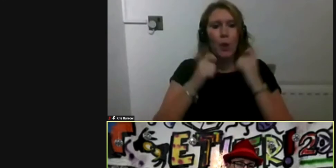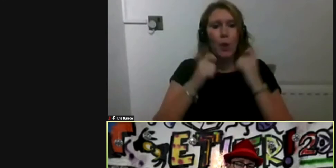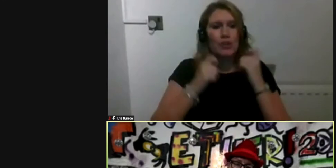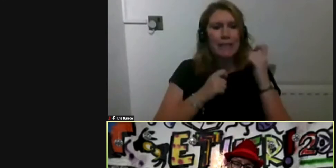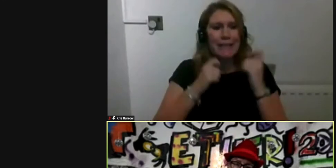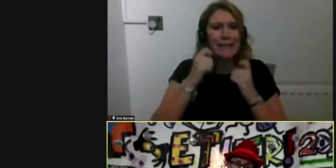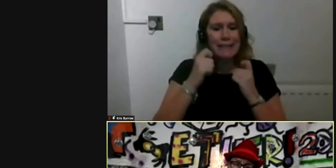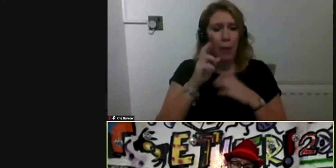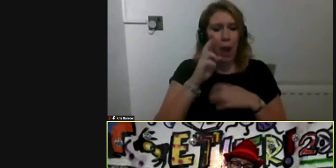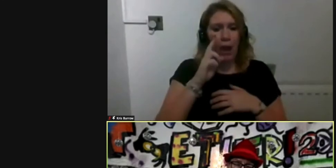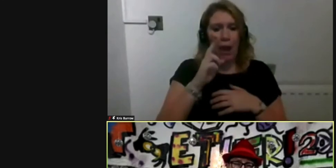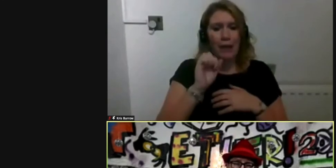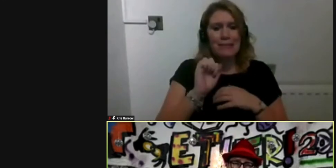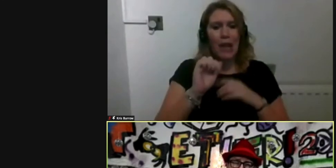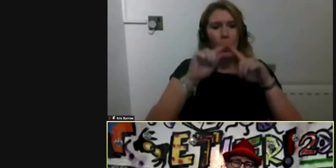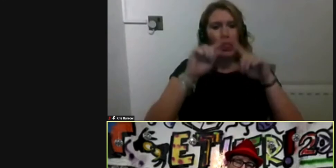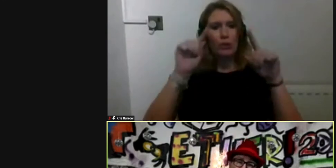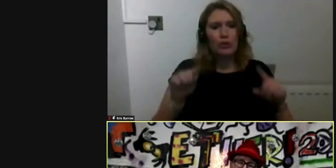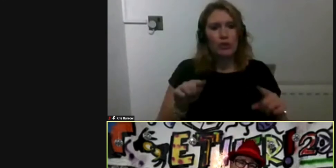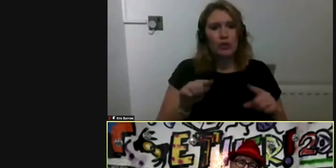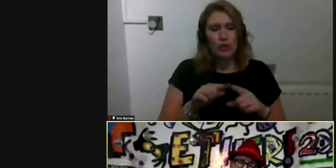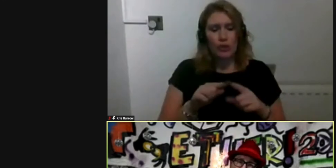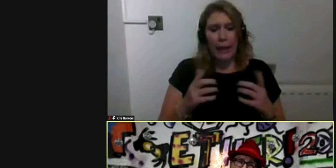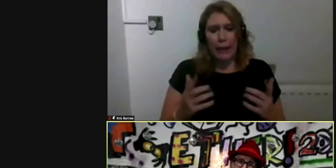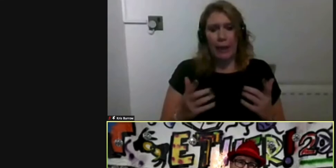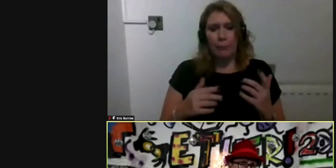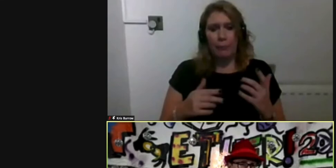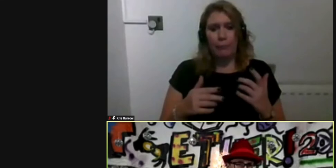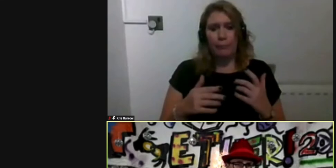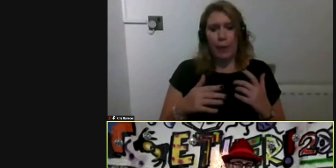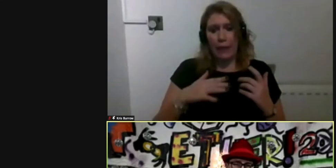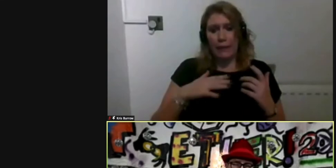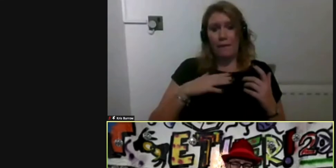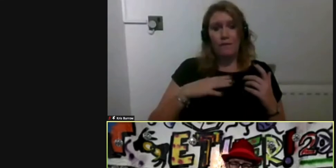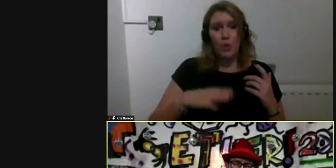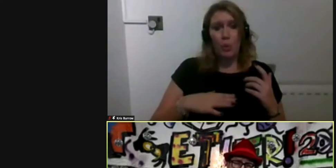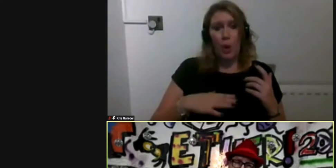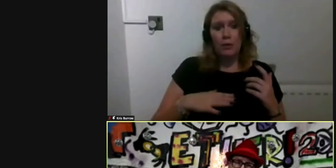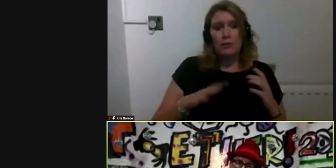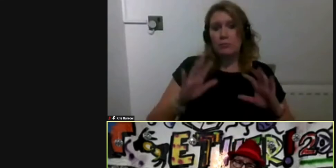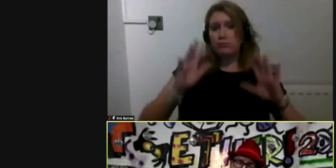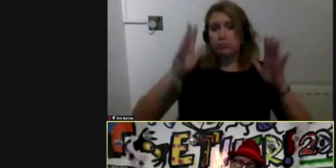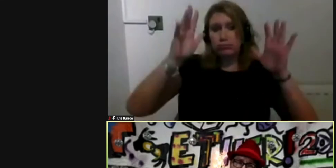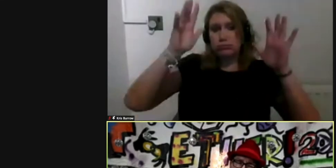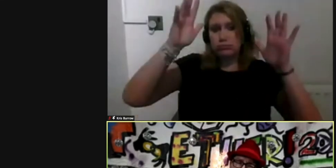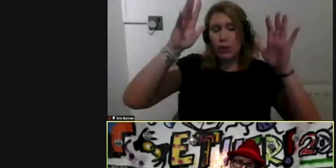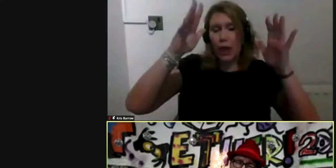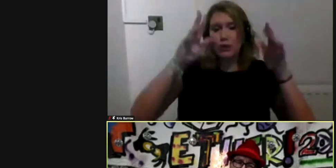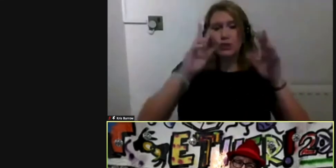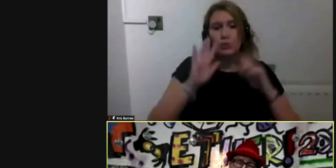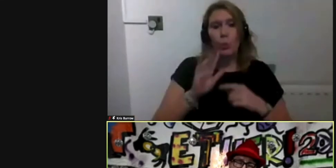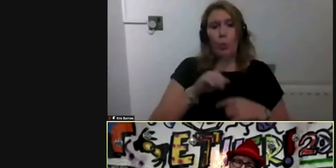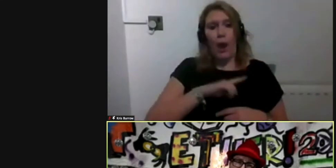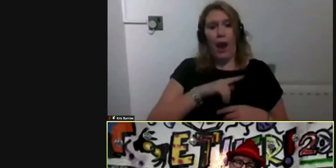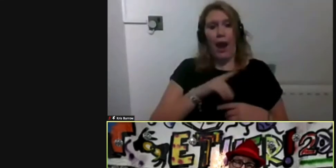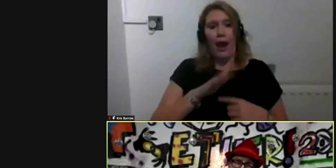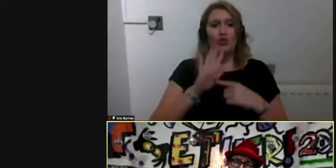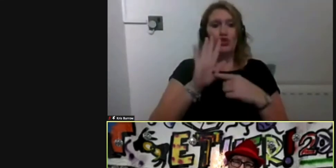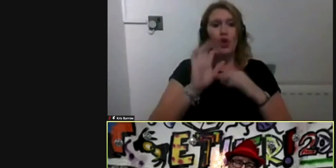because we're on a webinar, but please do show your appreciation in the way you can,